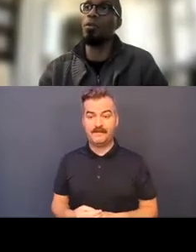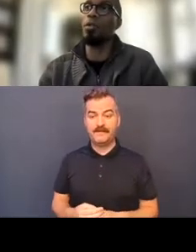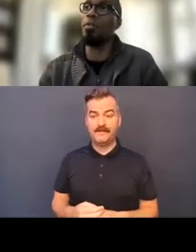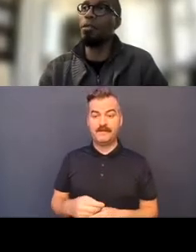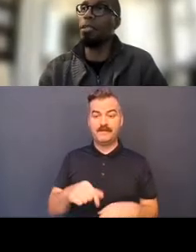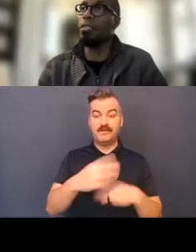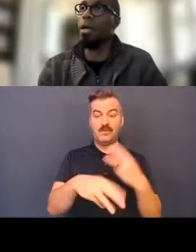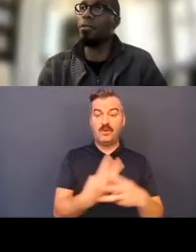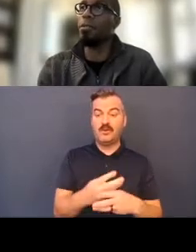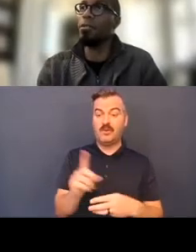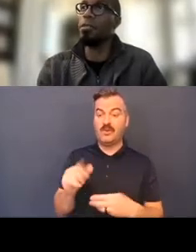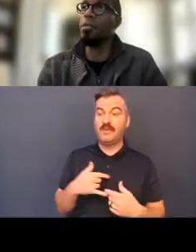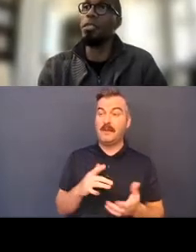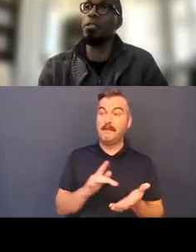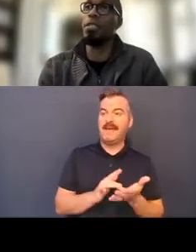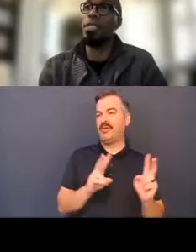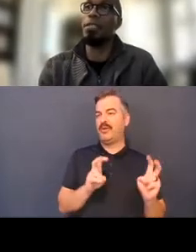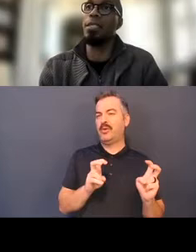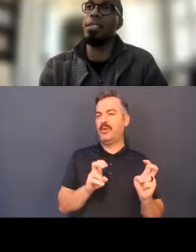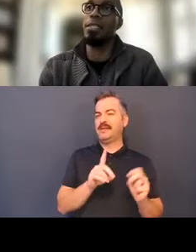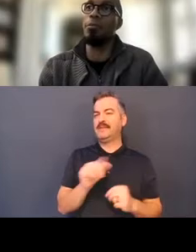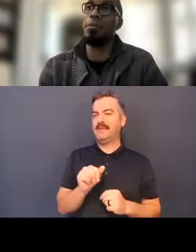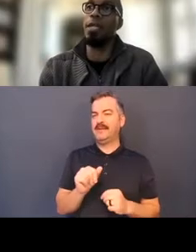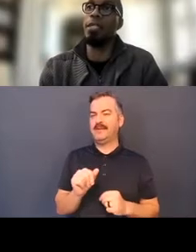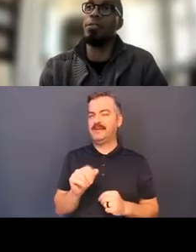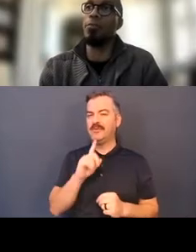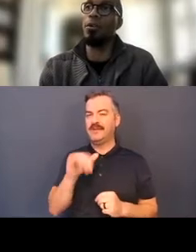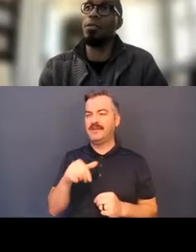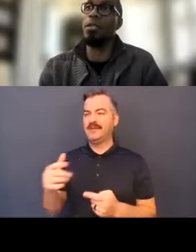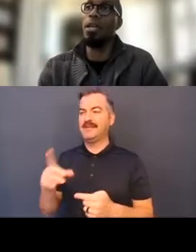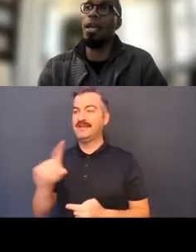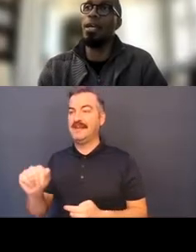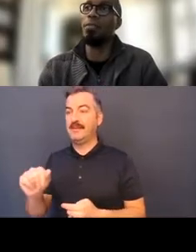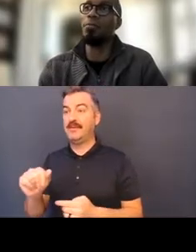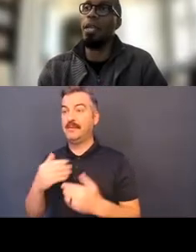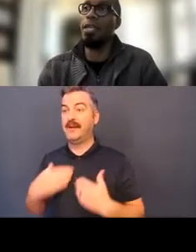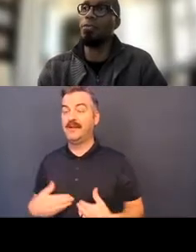where the medicalized model disability precedes the disabled body into the world as a history